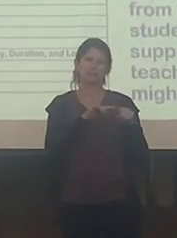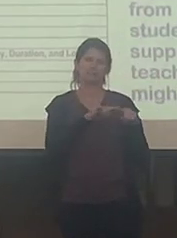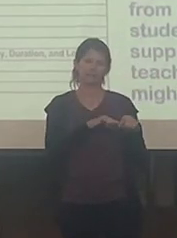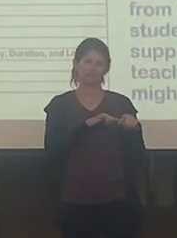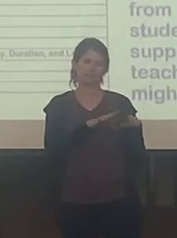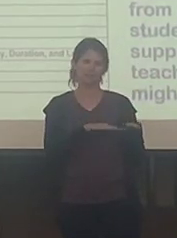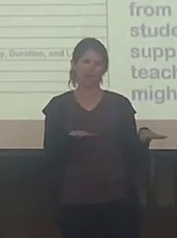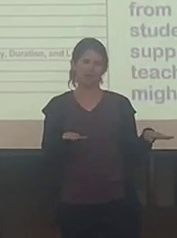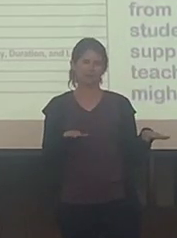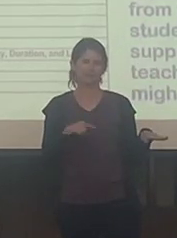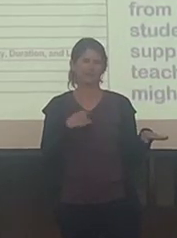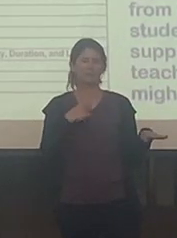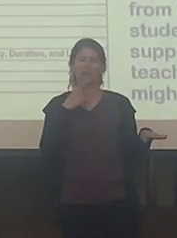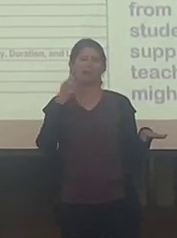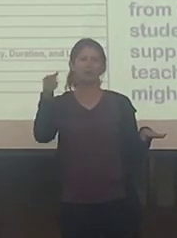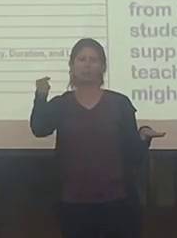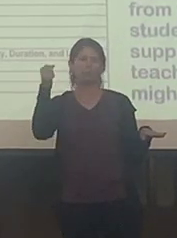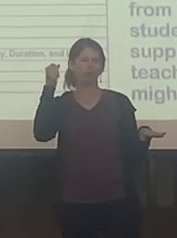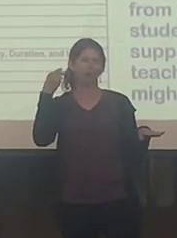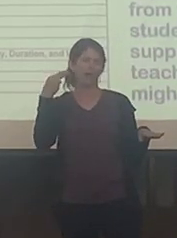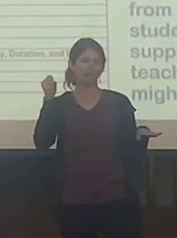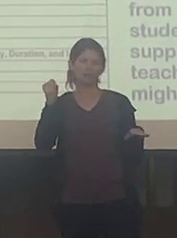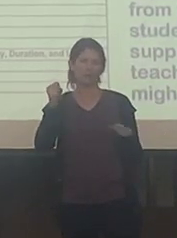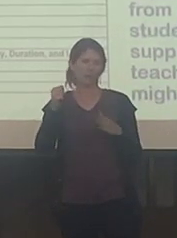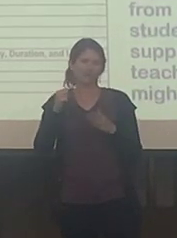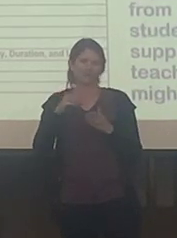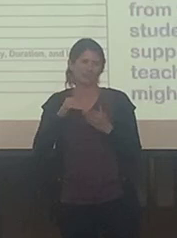i'm not going to pull a high school kid and say we need to check this every day but with your little